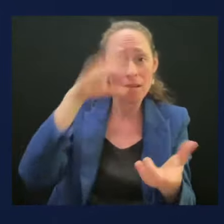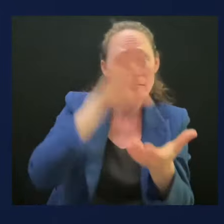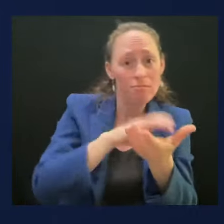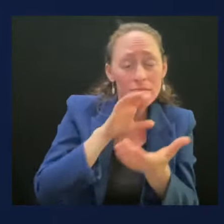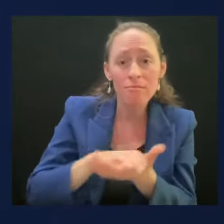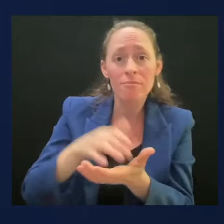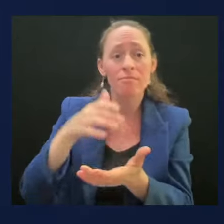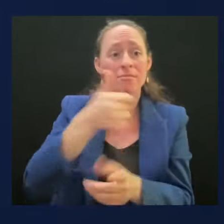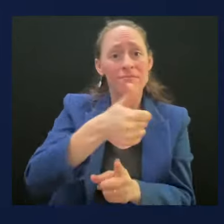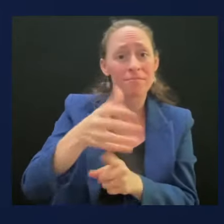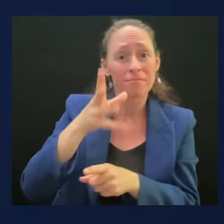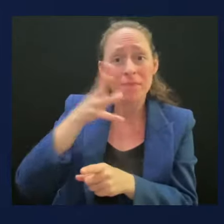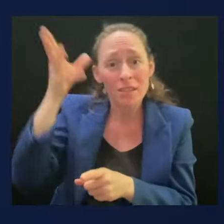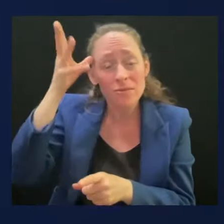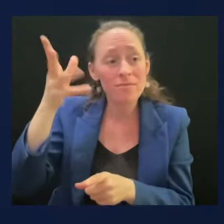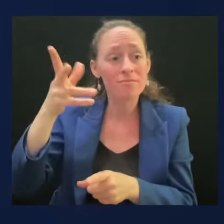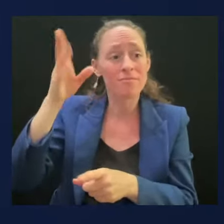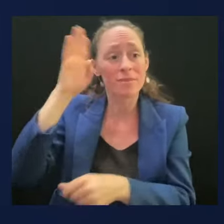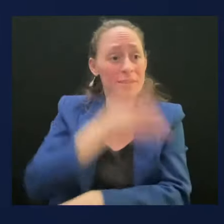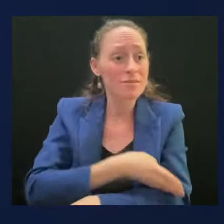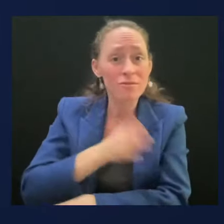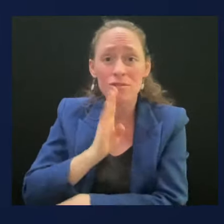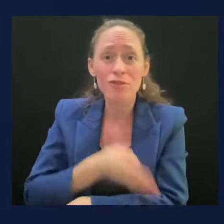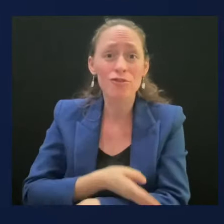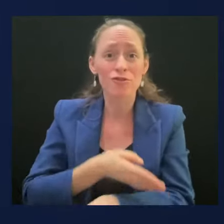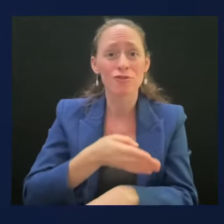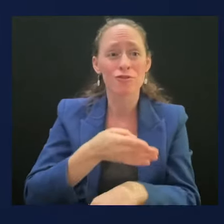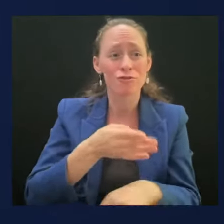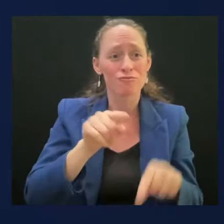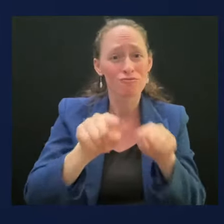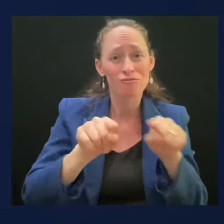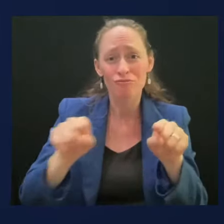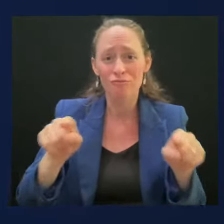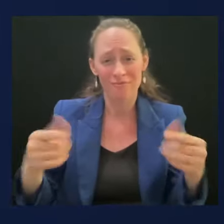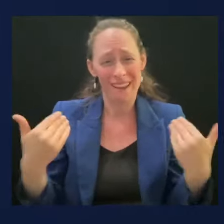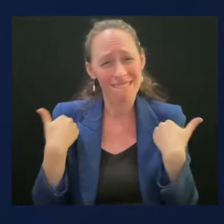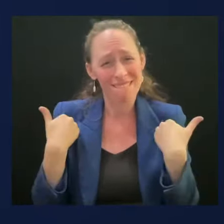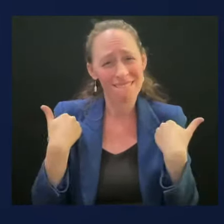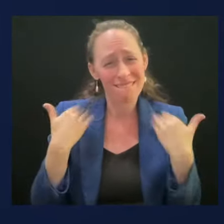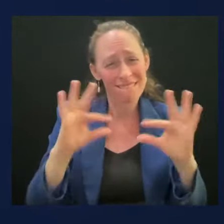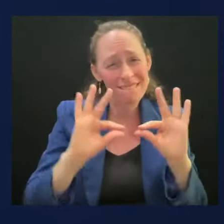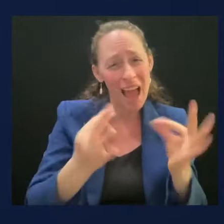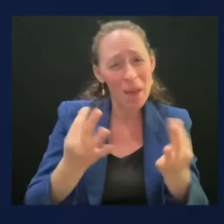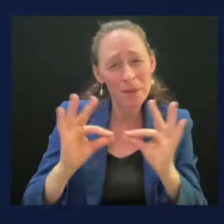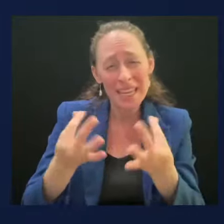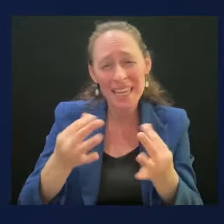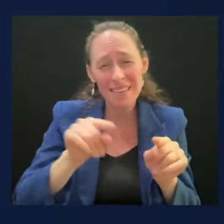For these families, every day is Memorial Day, and they each carry on the dreams